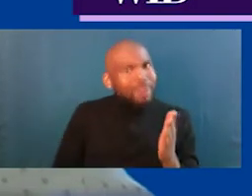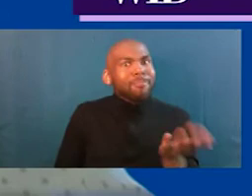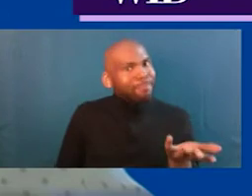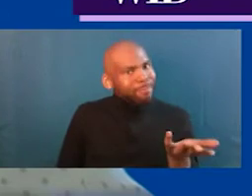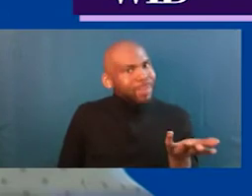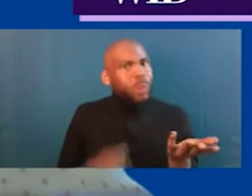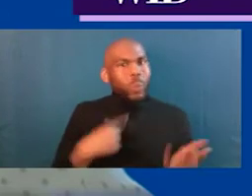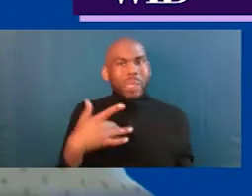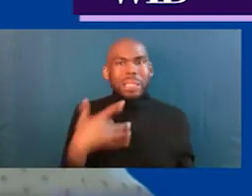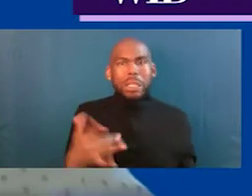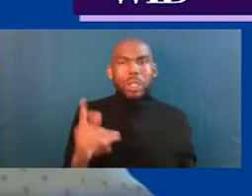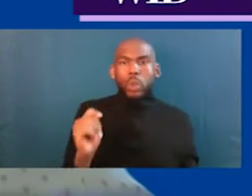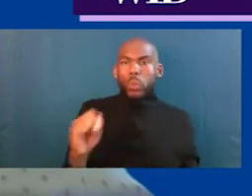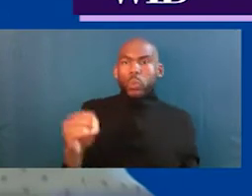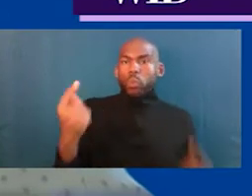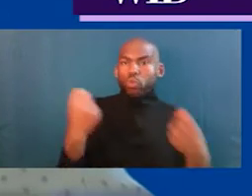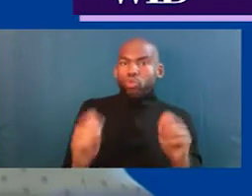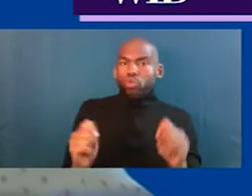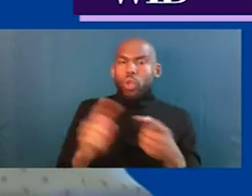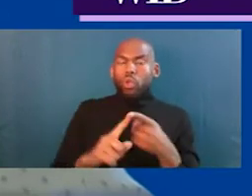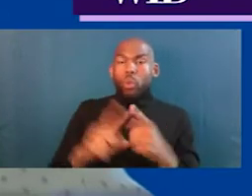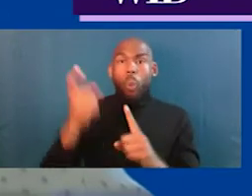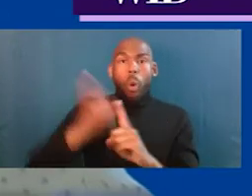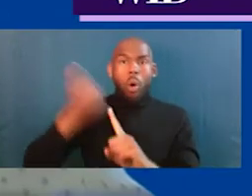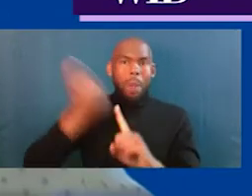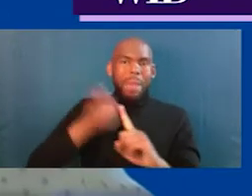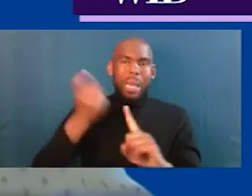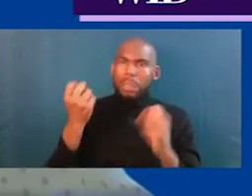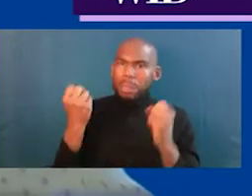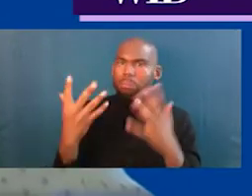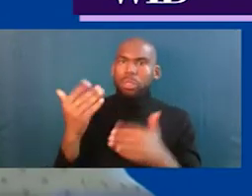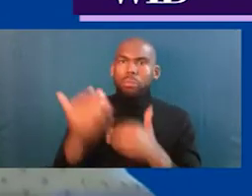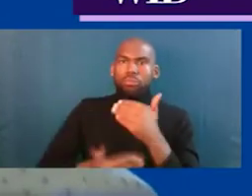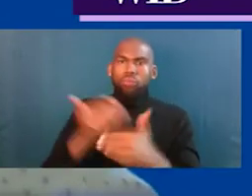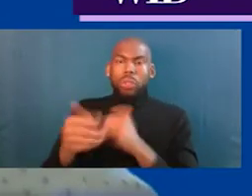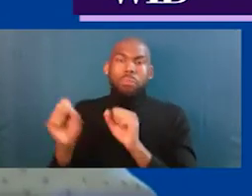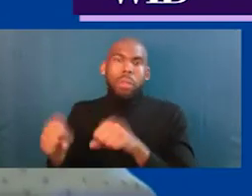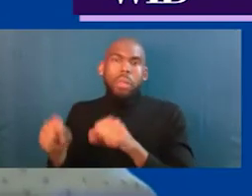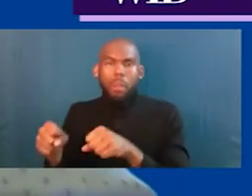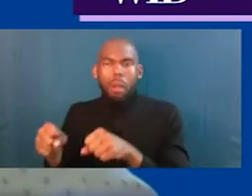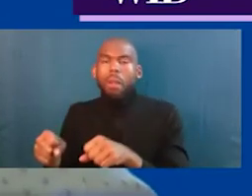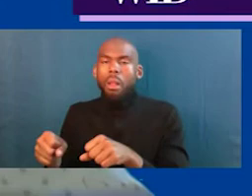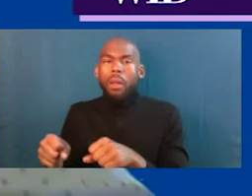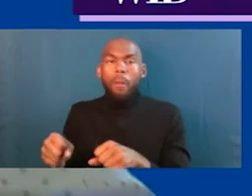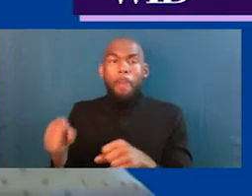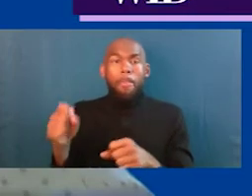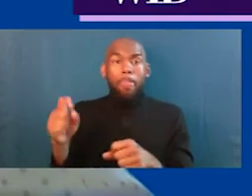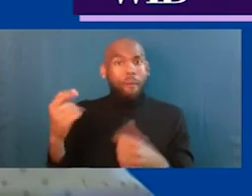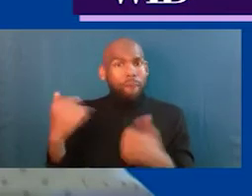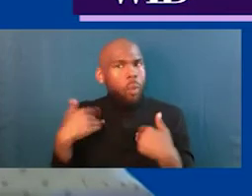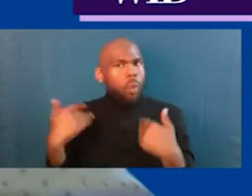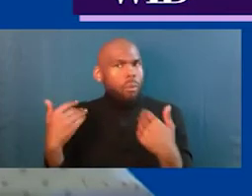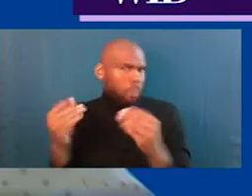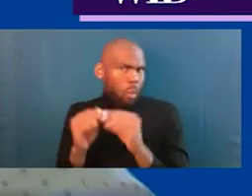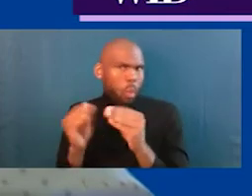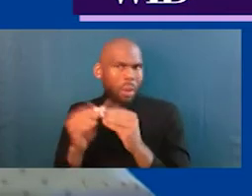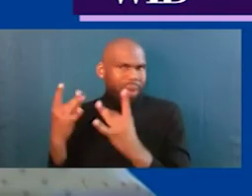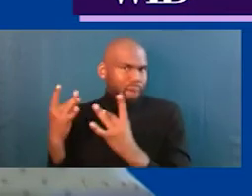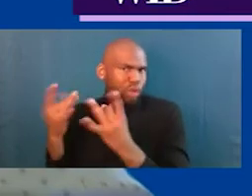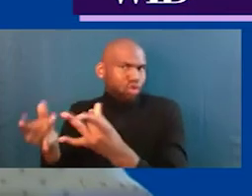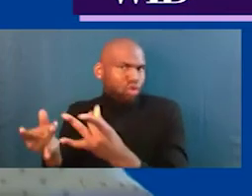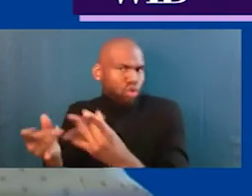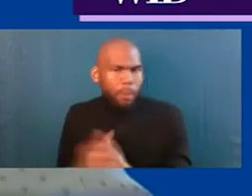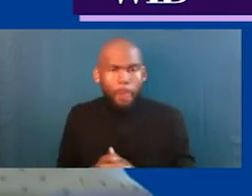to try and automate as many processes as possible in order to be much more efficient and it